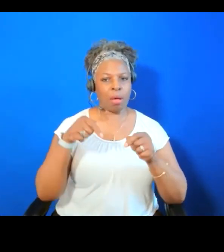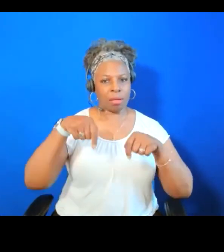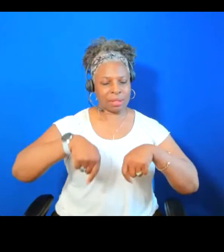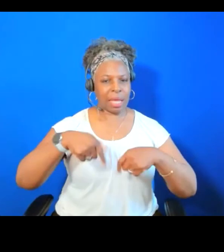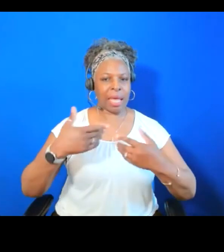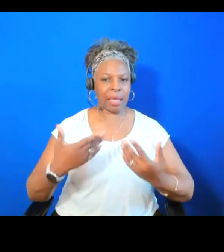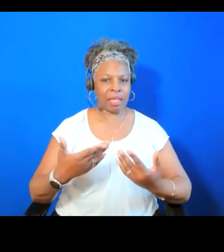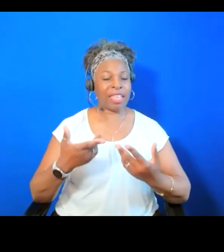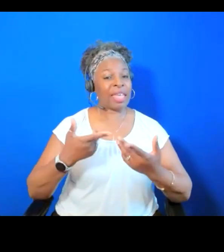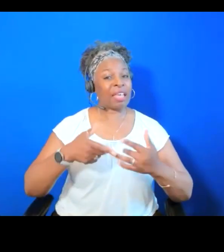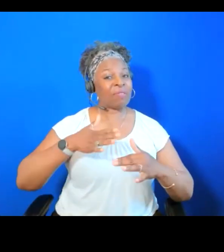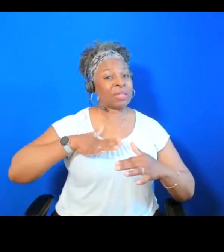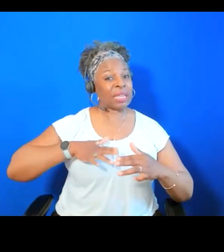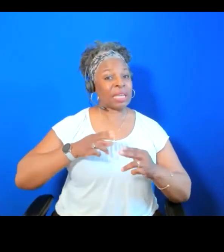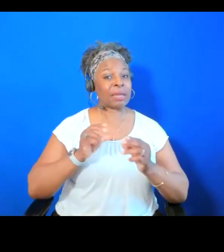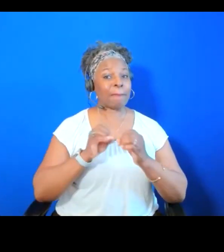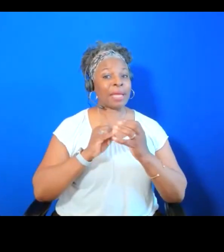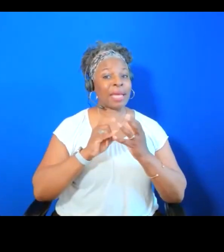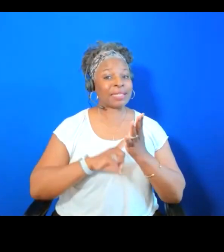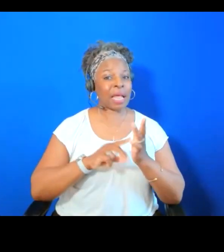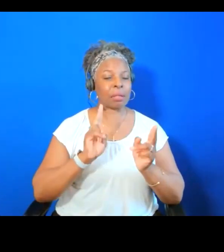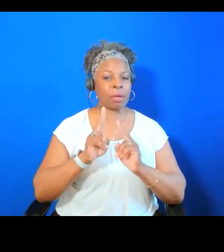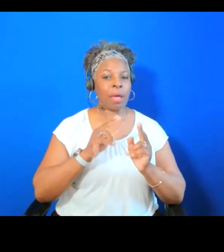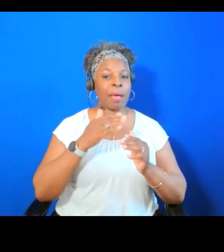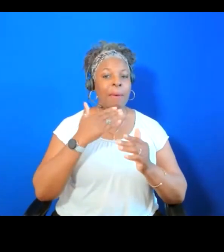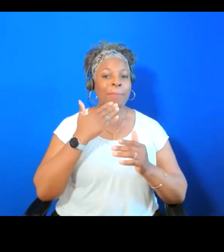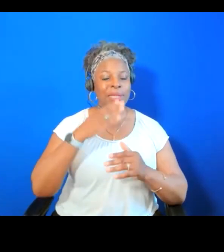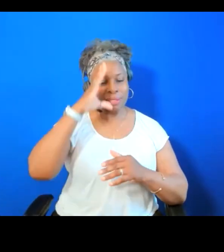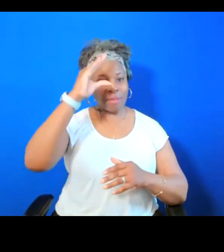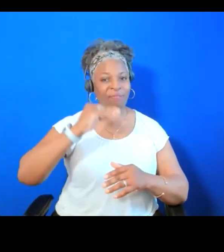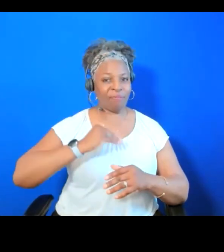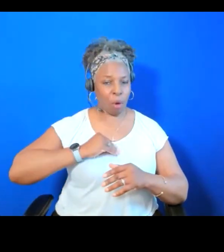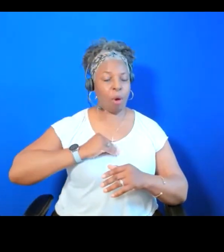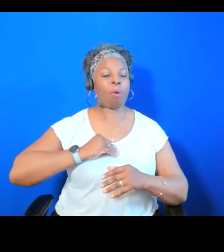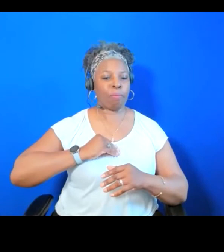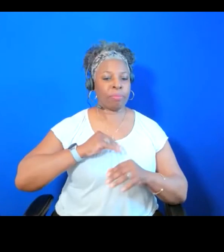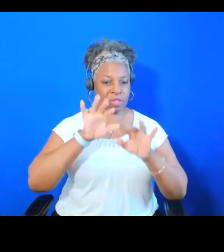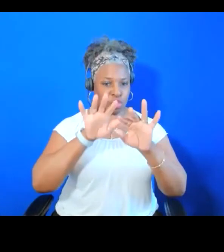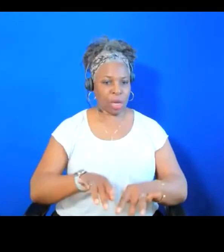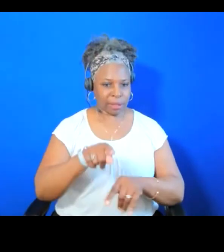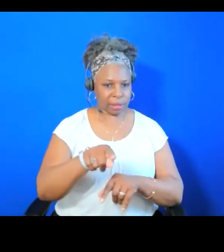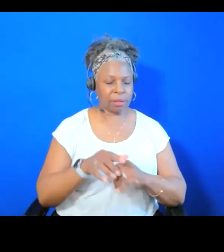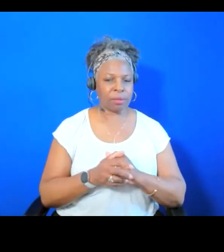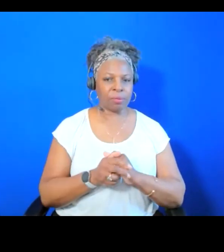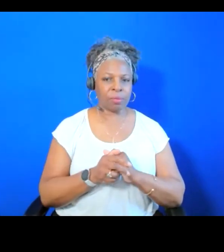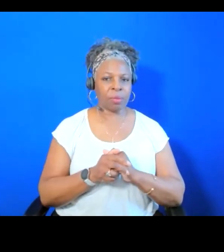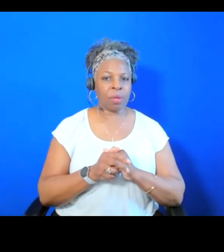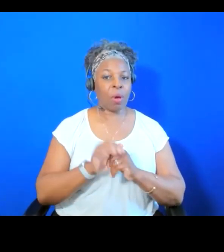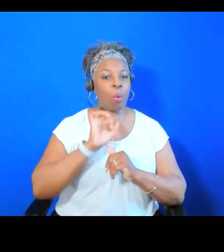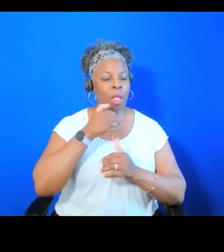If you need a BSL interpreter, please message us in the chat. And our tech assistant will give you a dedicated access link.